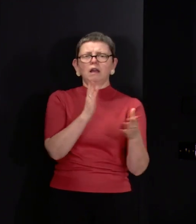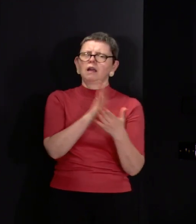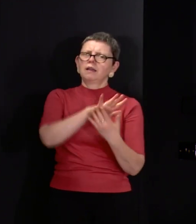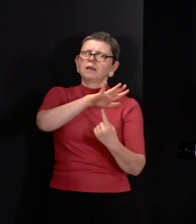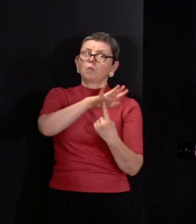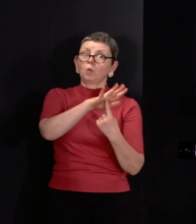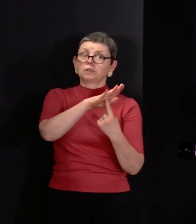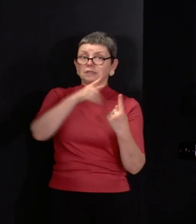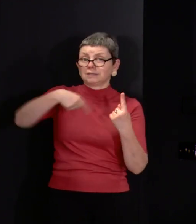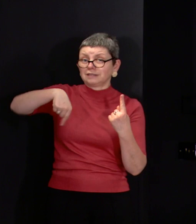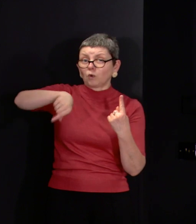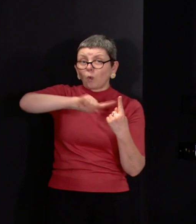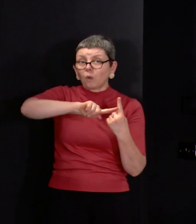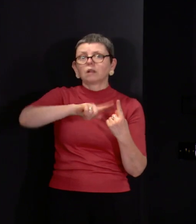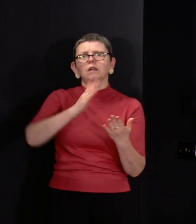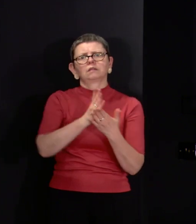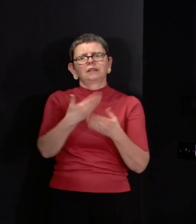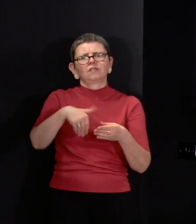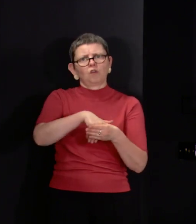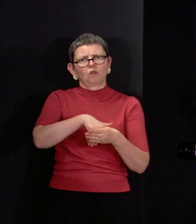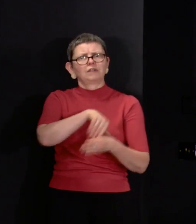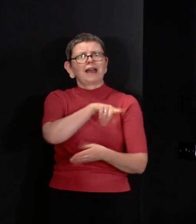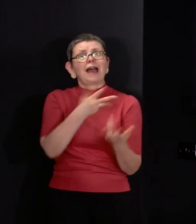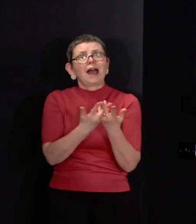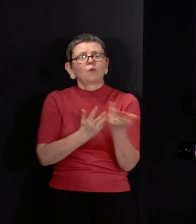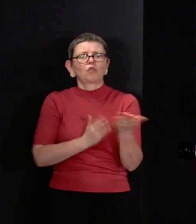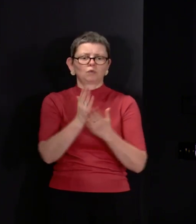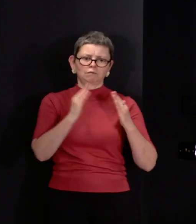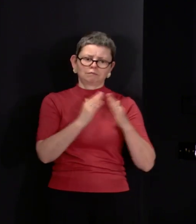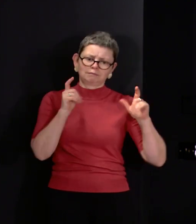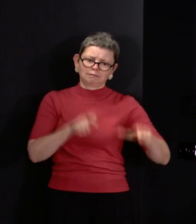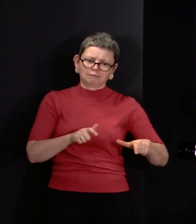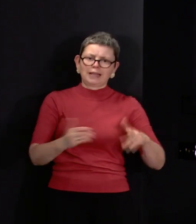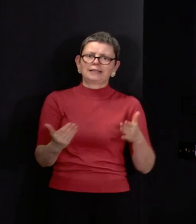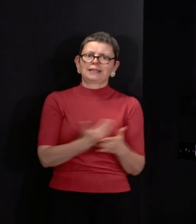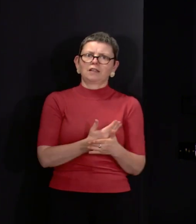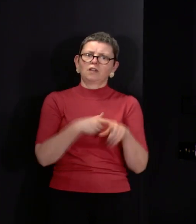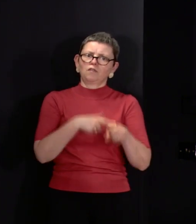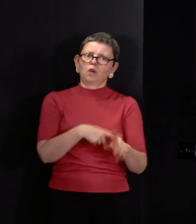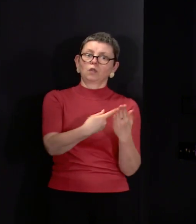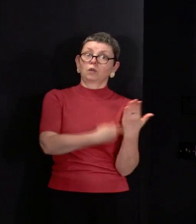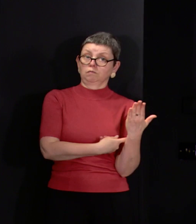continues to play their part - stay home, stay safe, and follow the guidance. Our